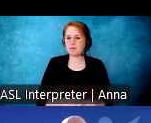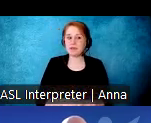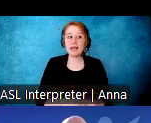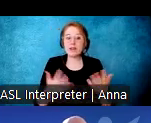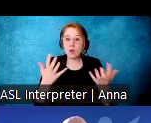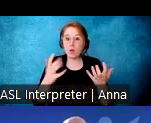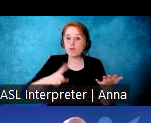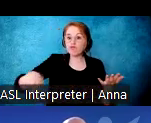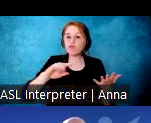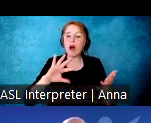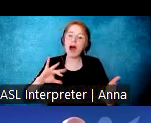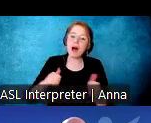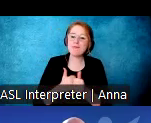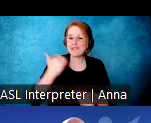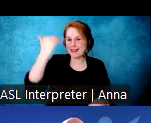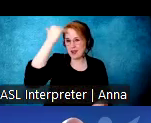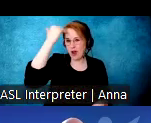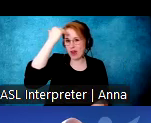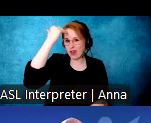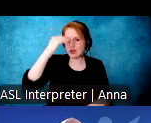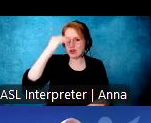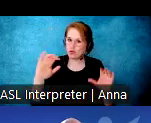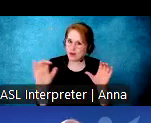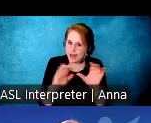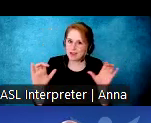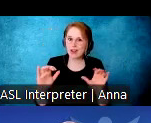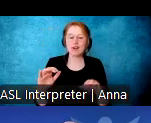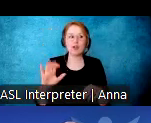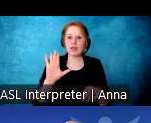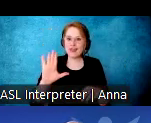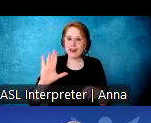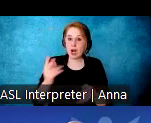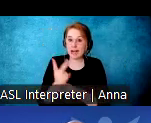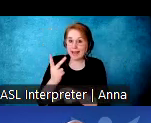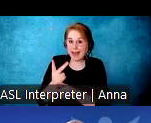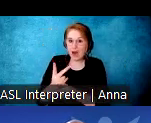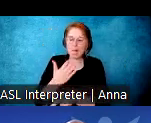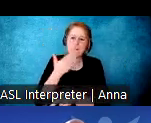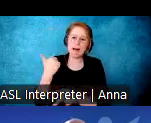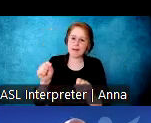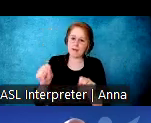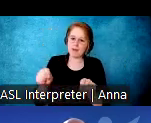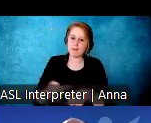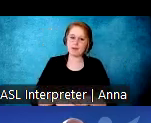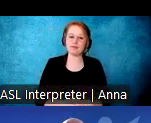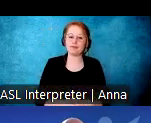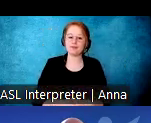knowledge and credential to be able to make sure that they're providing the best care possible. It's our goal to be able to train